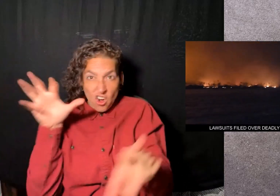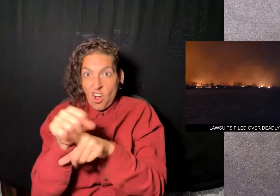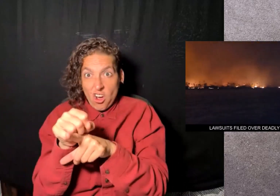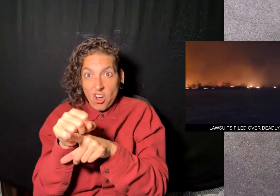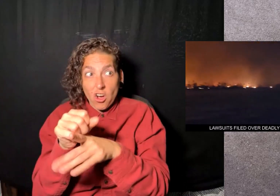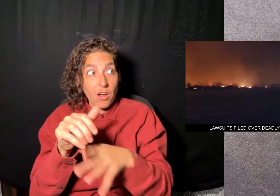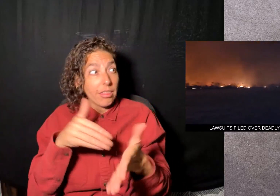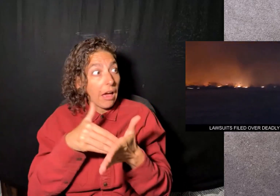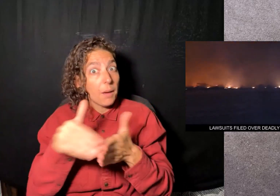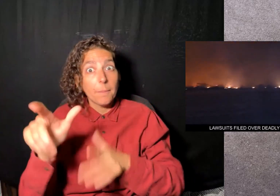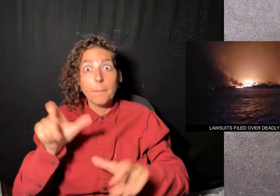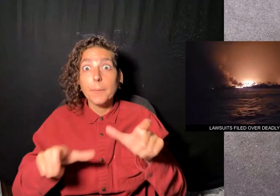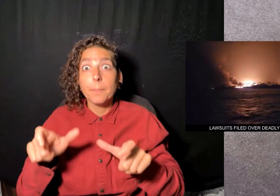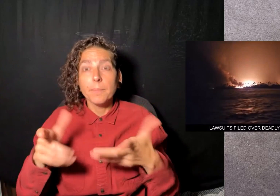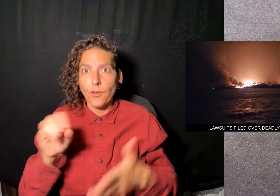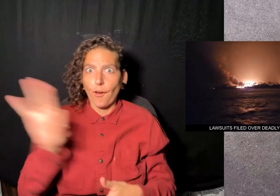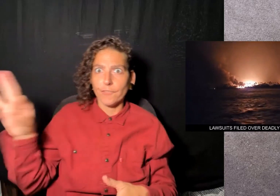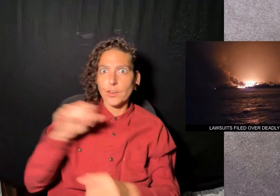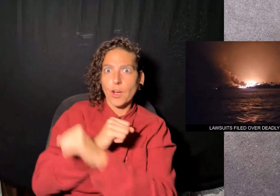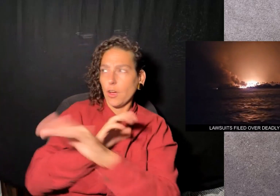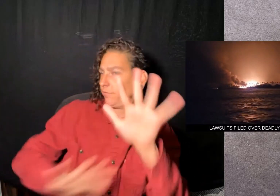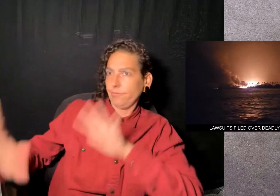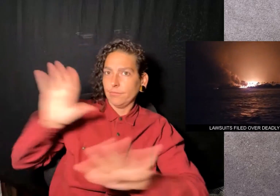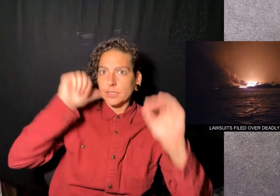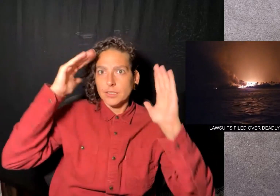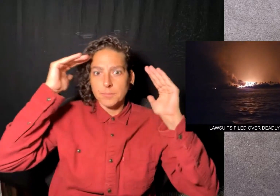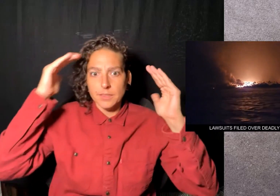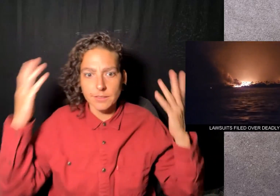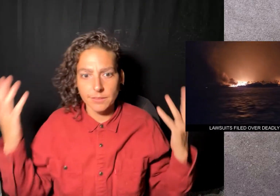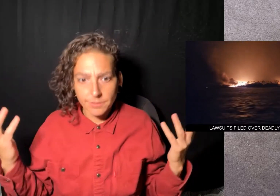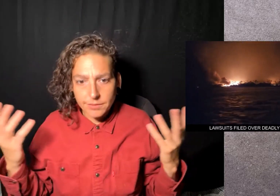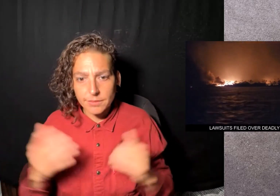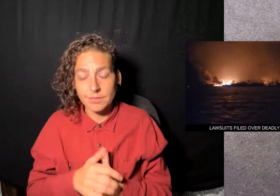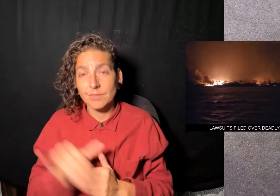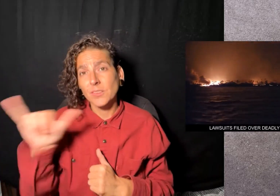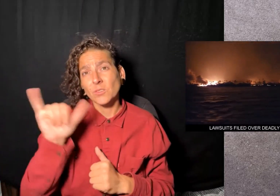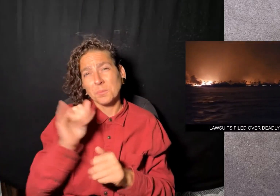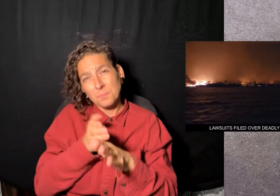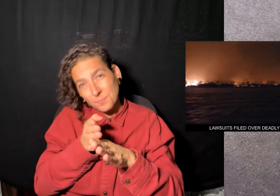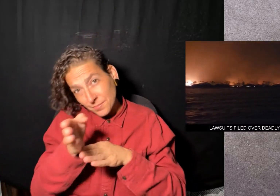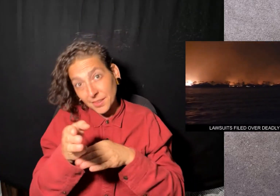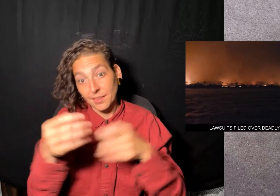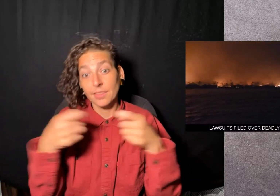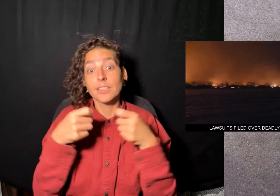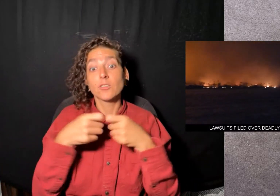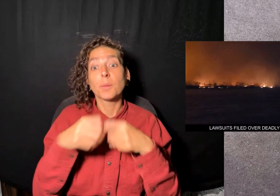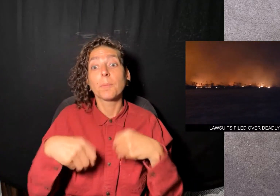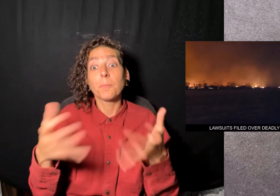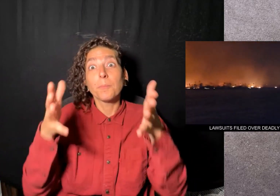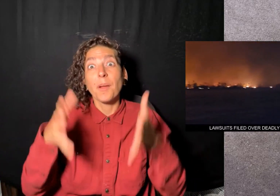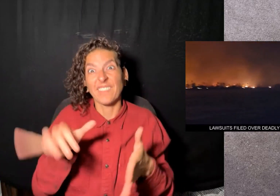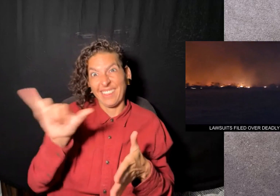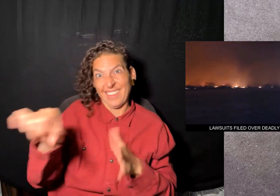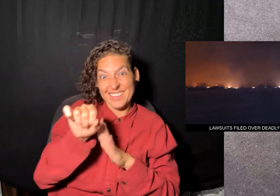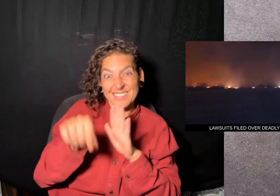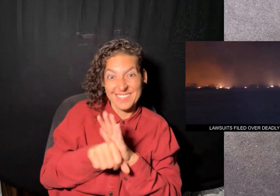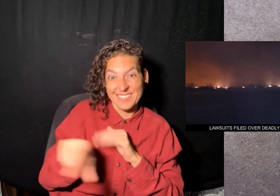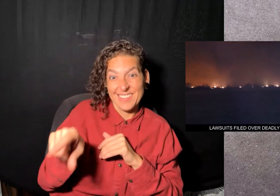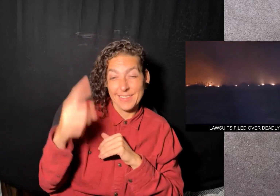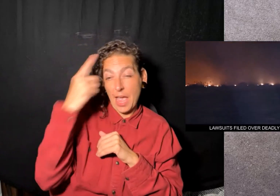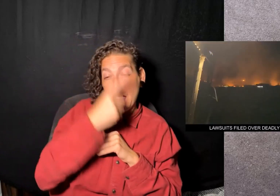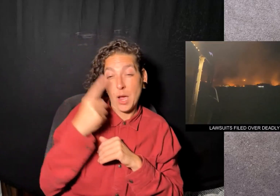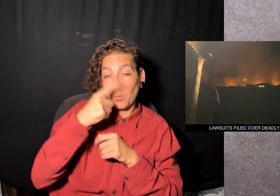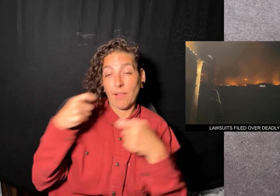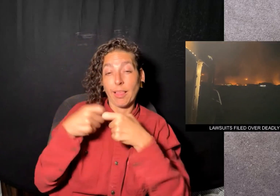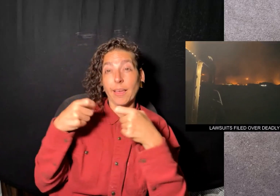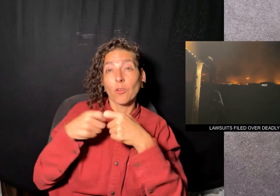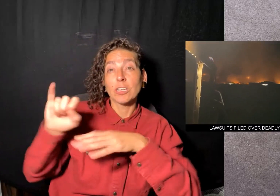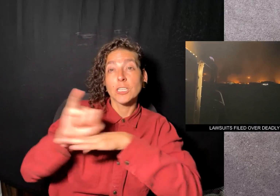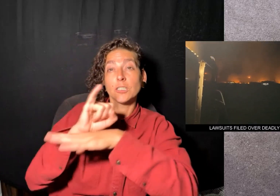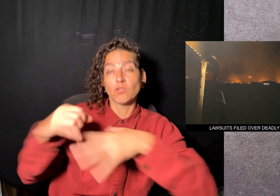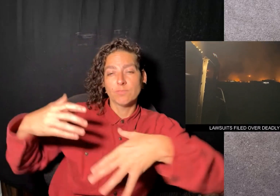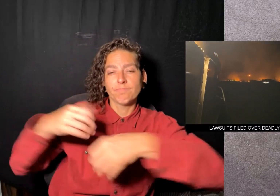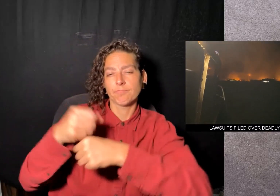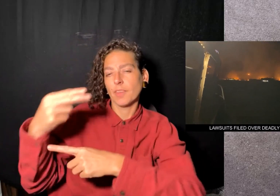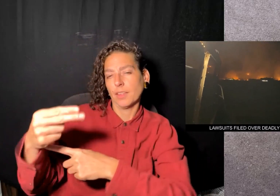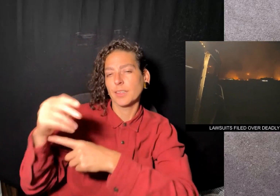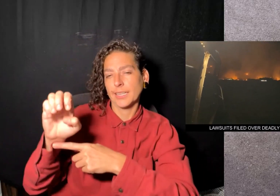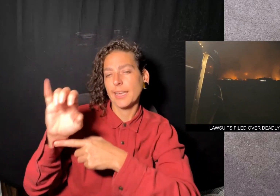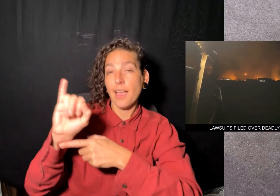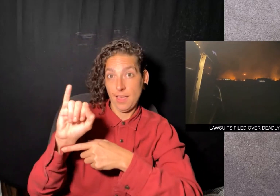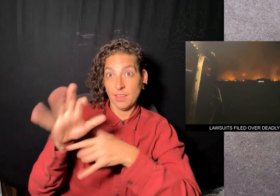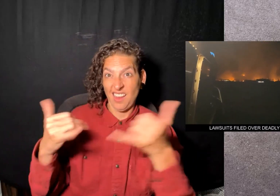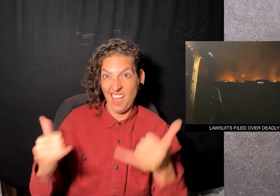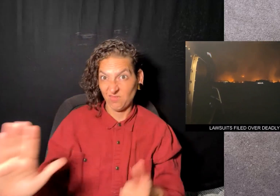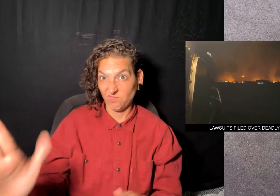caught thousands of people off guard also the main electric provider in the state Hawaiian